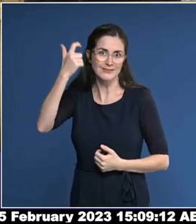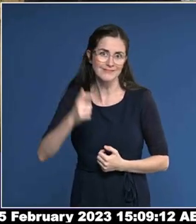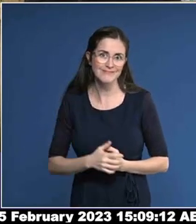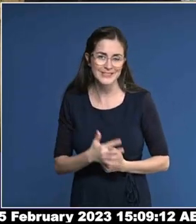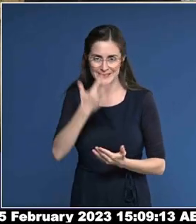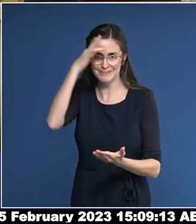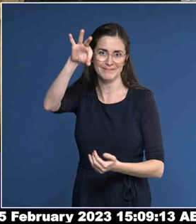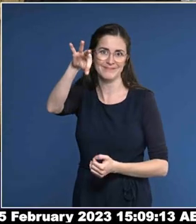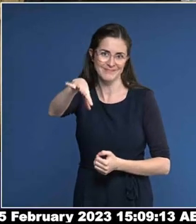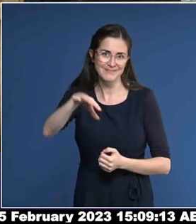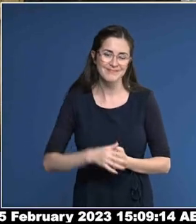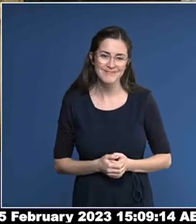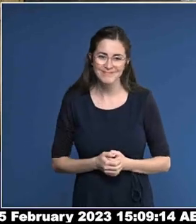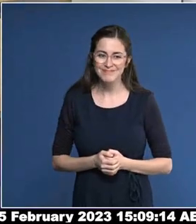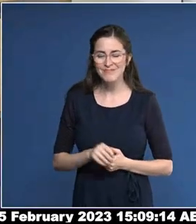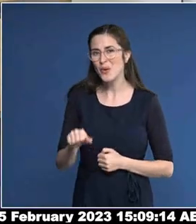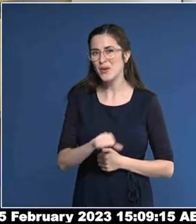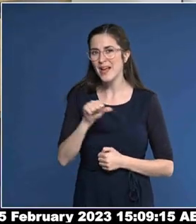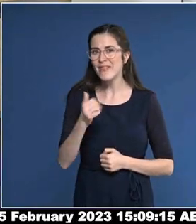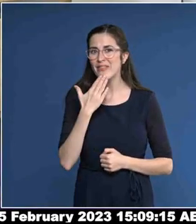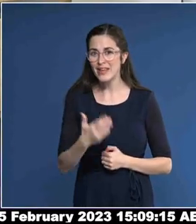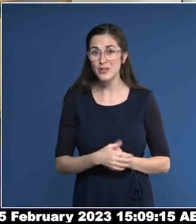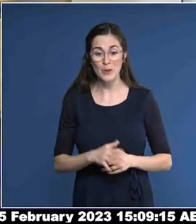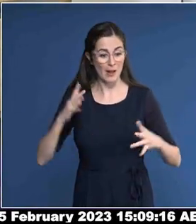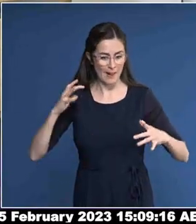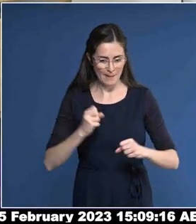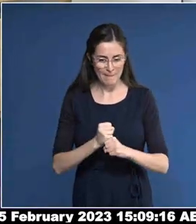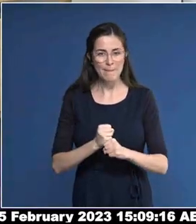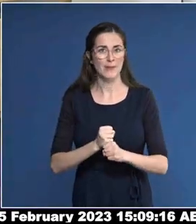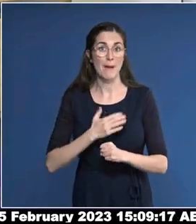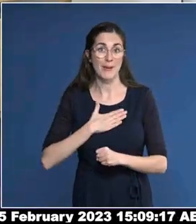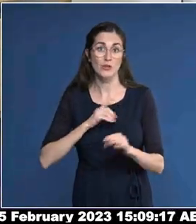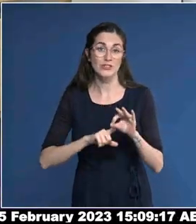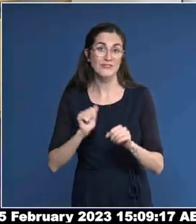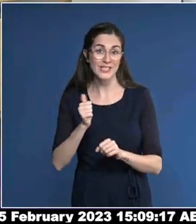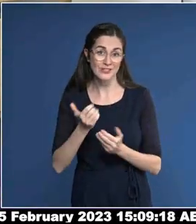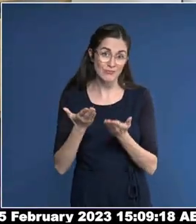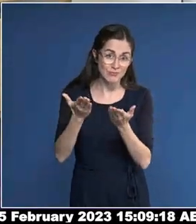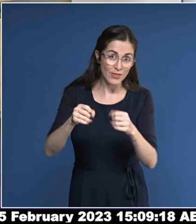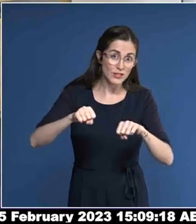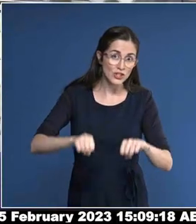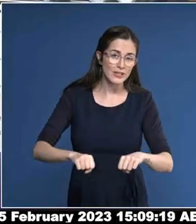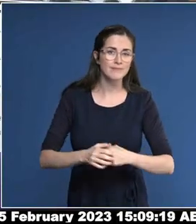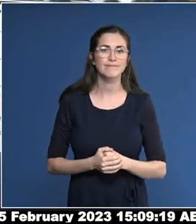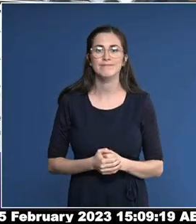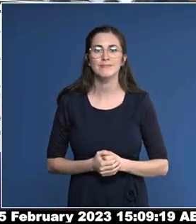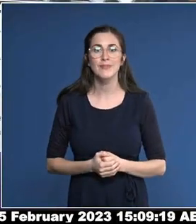Commissioners, those are my questions. The Commissioners may have some questions. Yes. Thank you very much. Commissioner McEwin, do you have any questions?